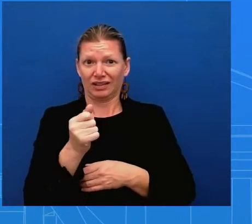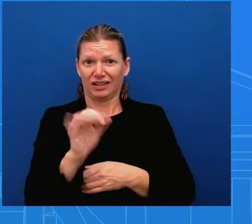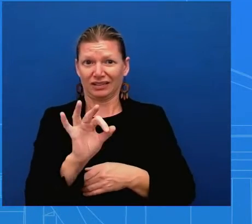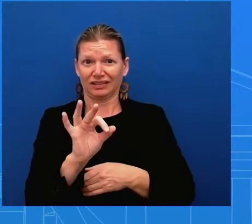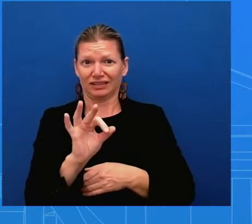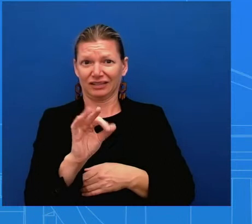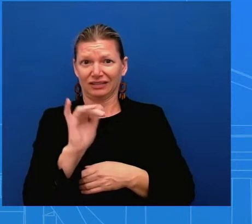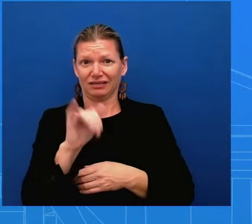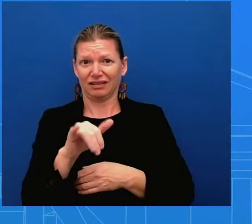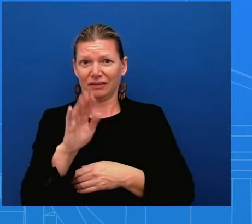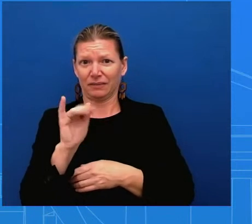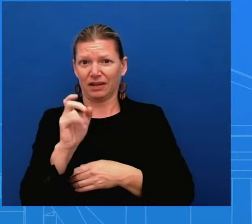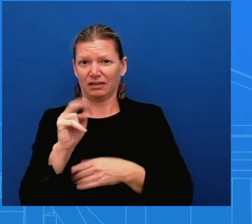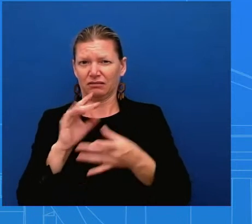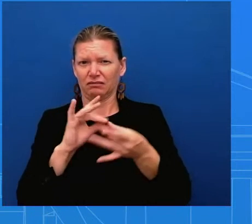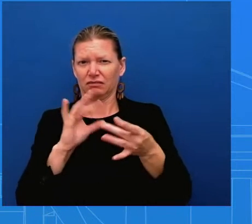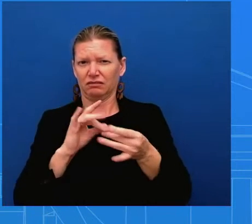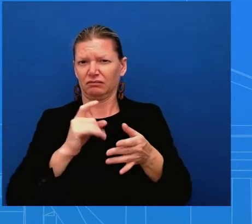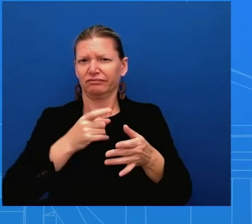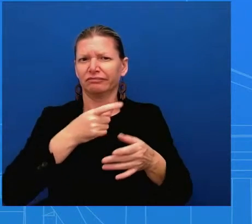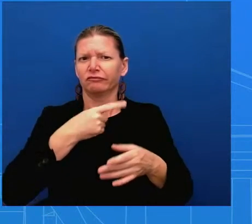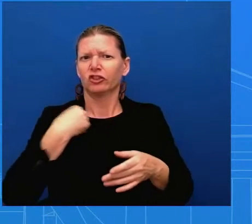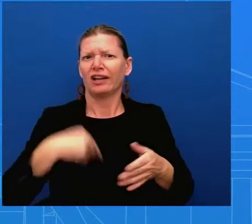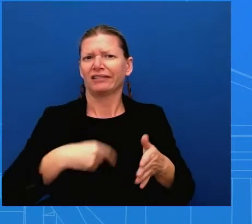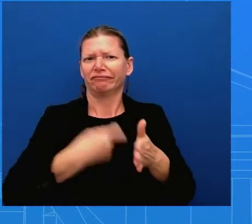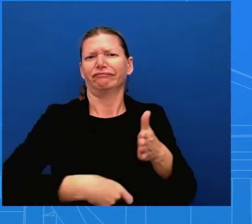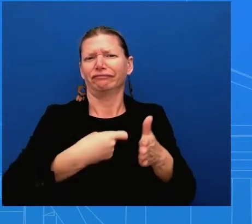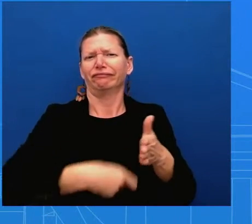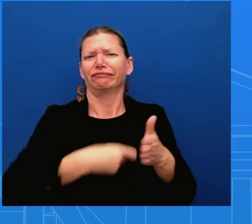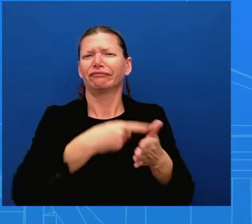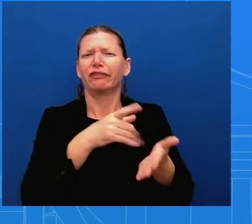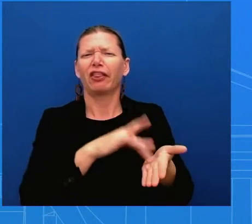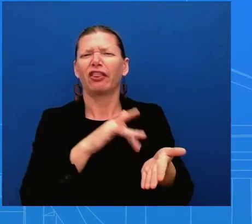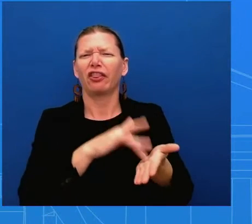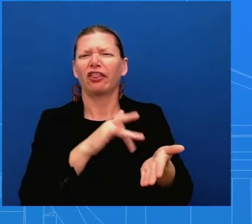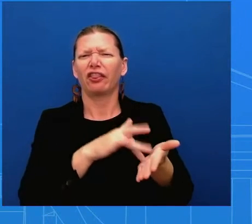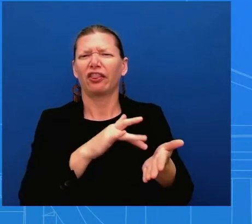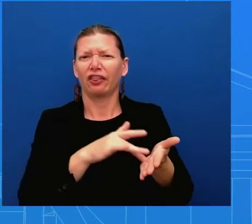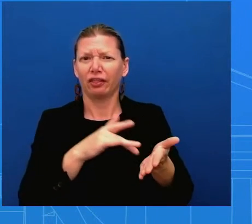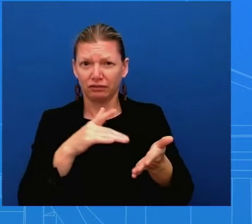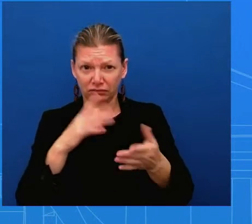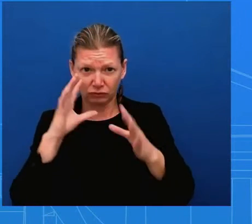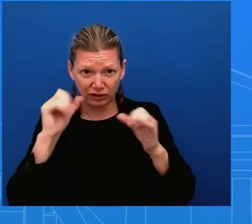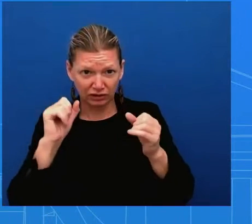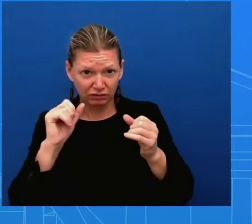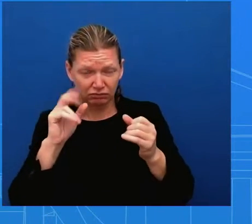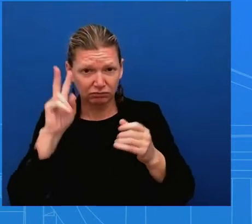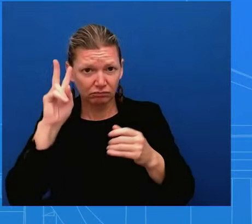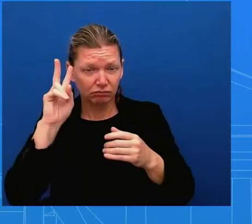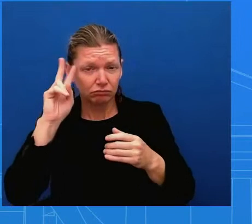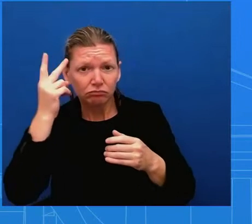Ms. Jean-Pierre: So, look, I'm not -- I'm not -- I'm going to be really mindful. I'm going to -- going to let -- in due -- in due order, you'll --